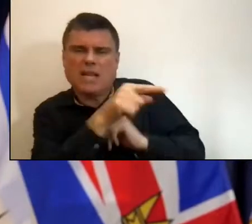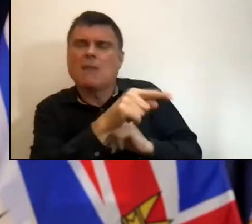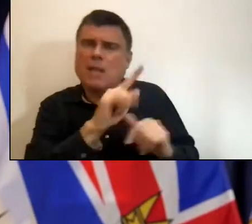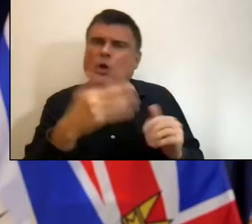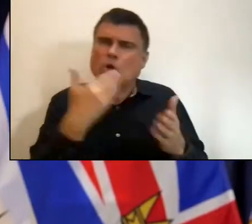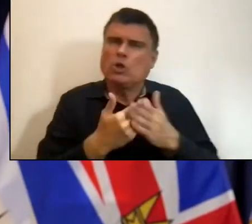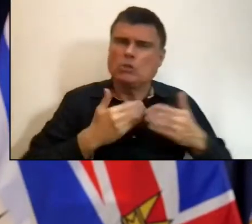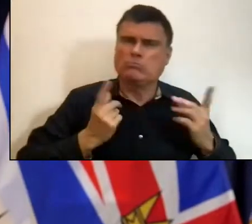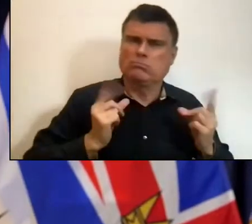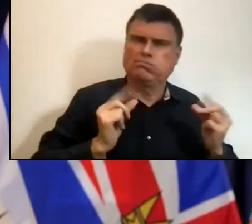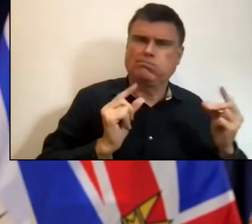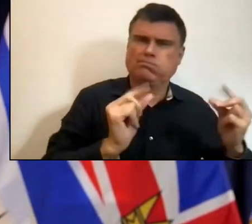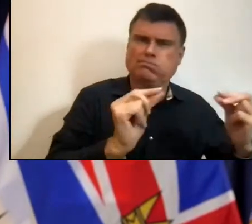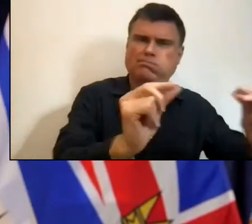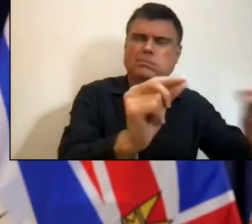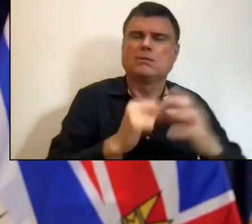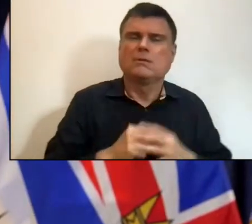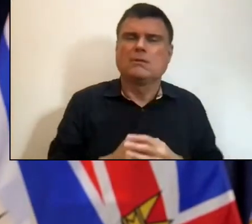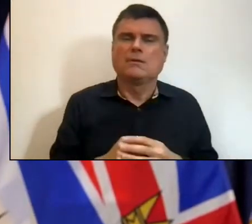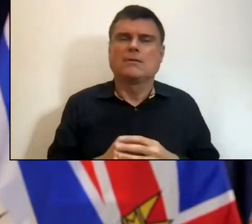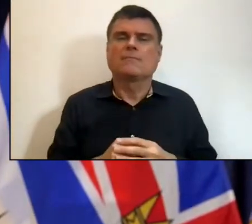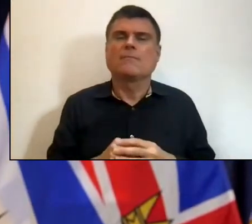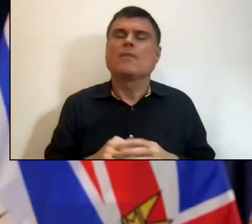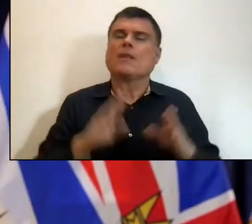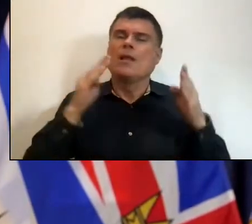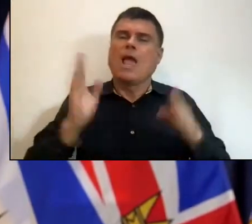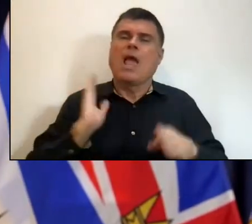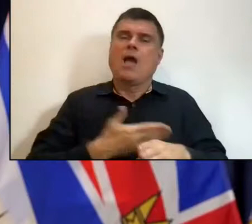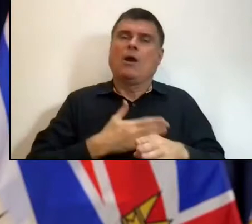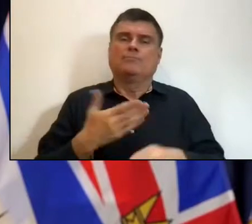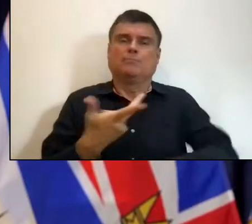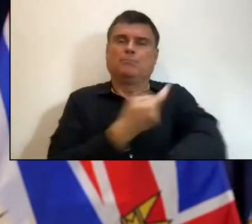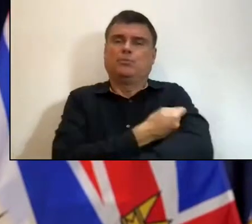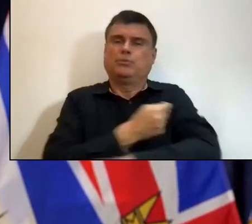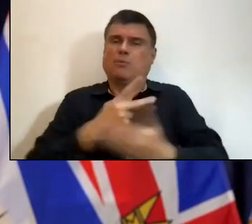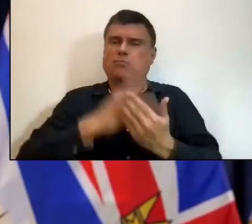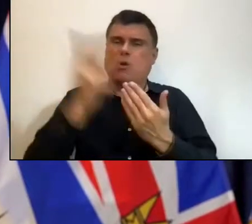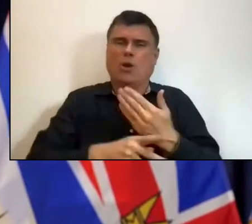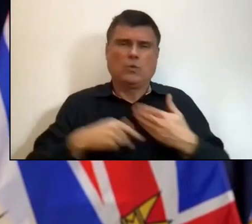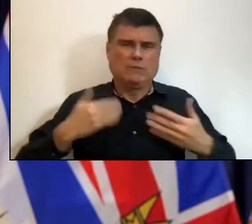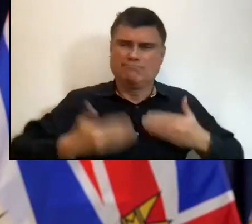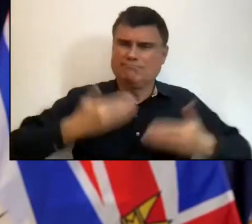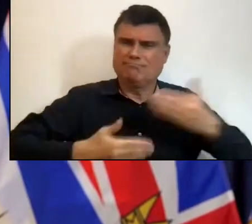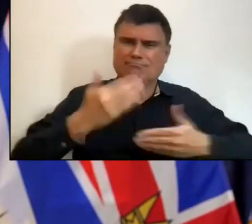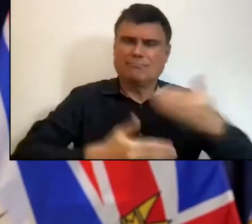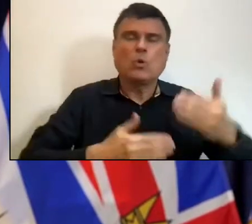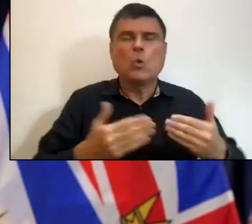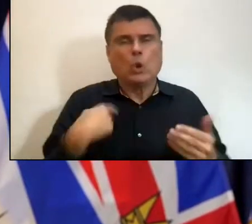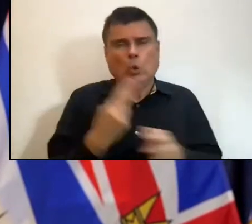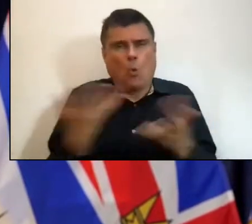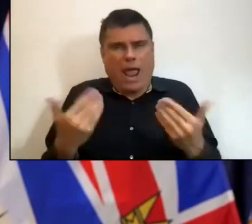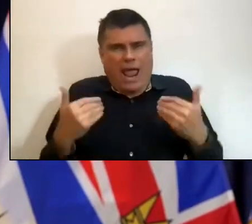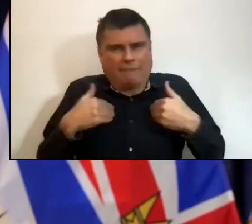its focus is using the tools we have including the on-line tools we have to ensure the people who